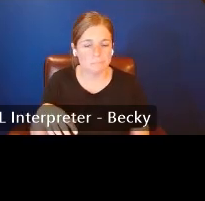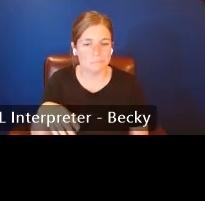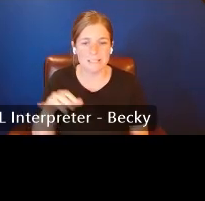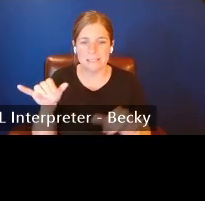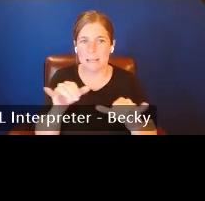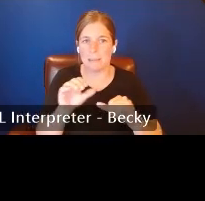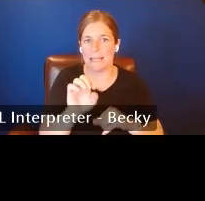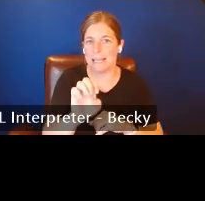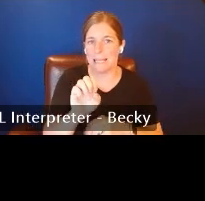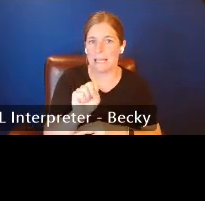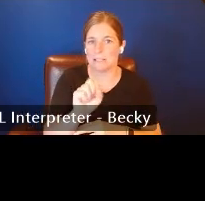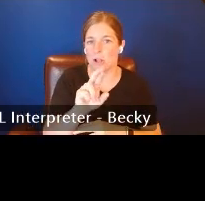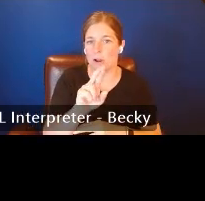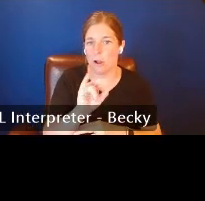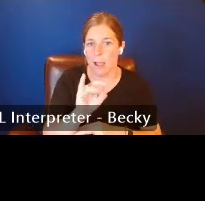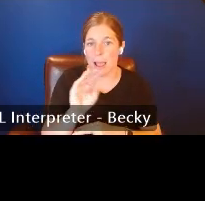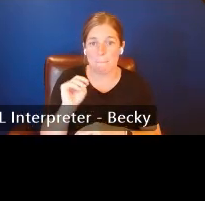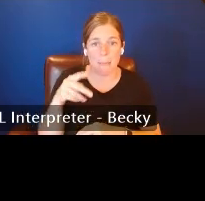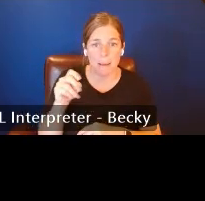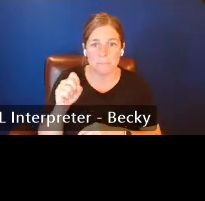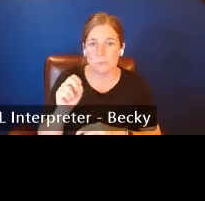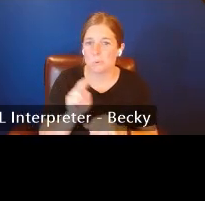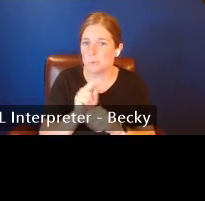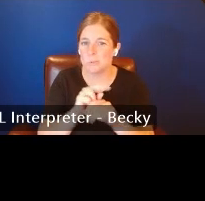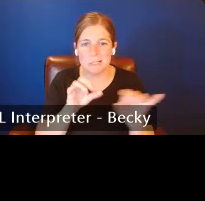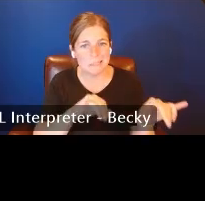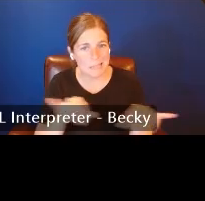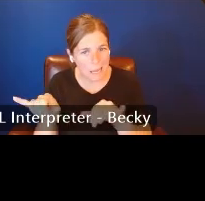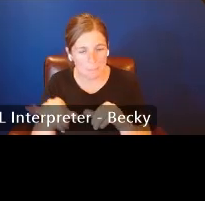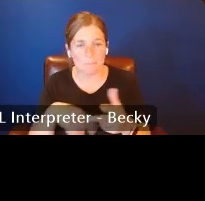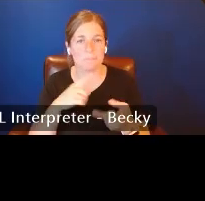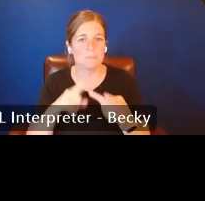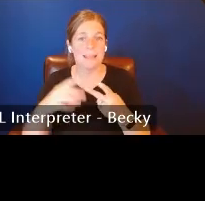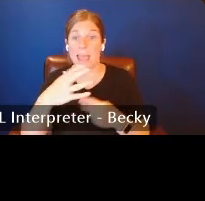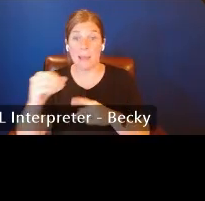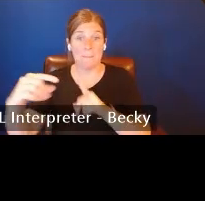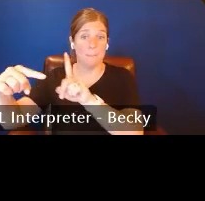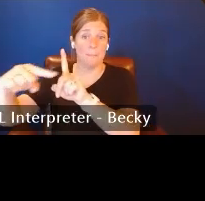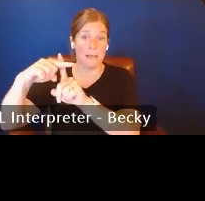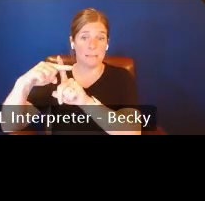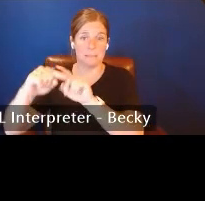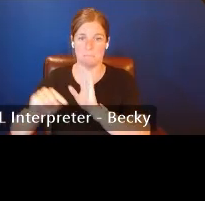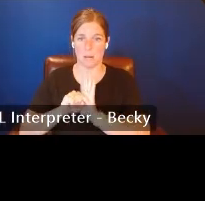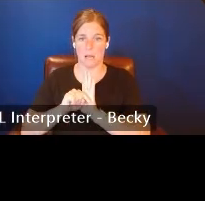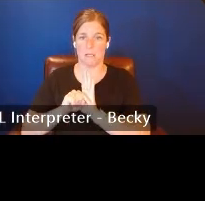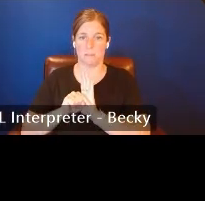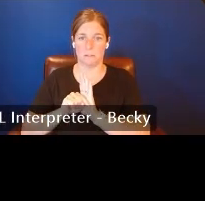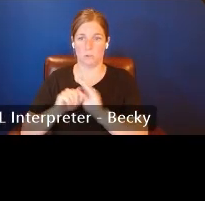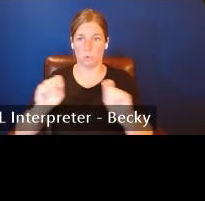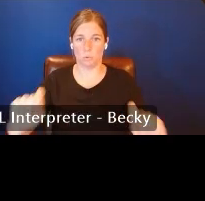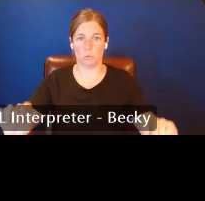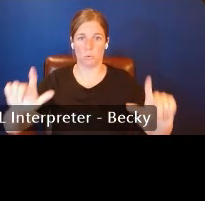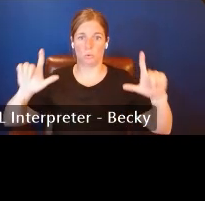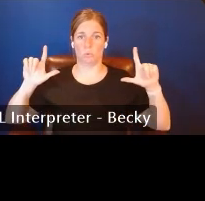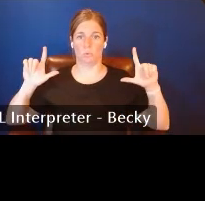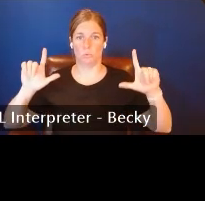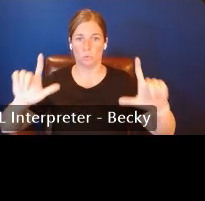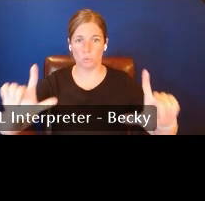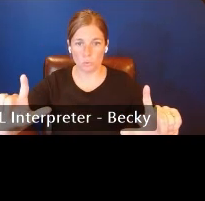uses, as well as the plus and minus for zooming in. So the plus or the minus and equals key, I guess,